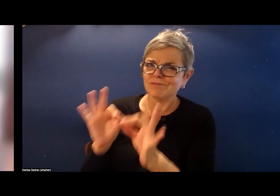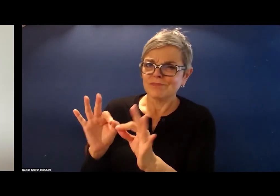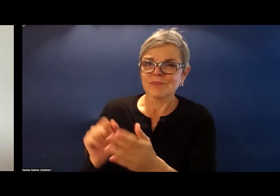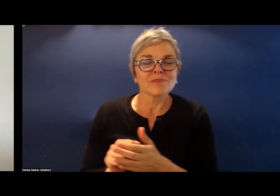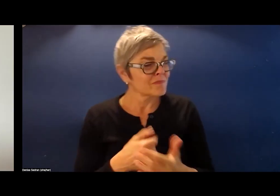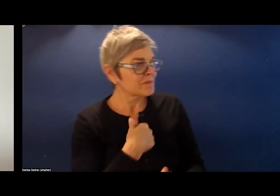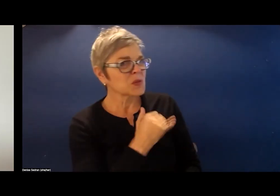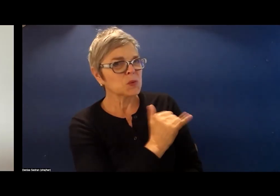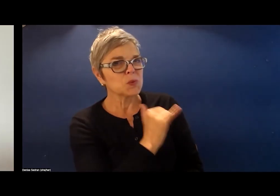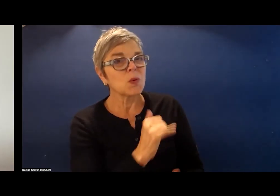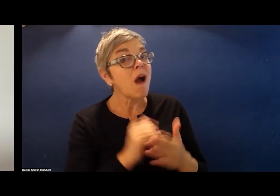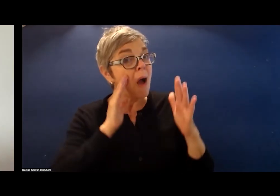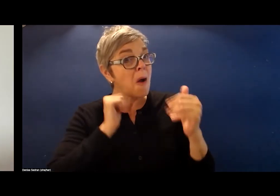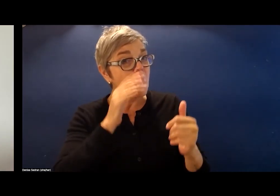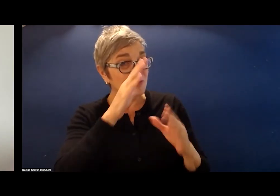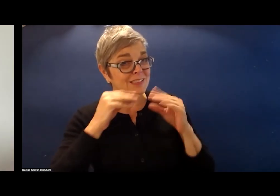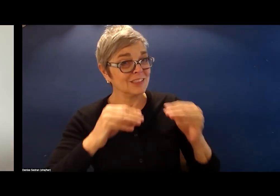Chase: Oh, well, sign me up for that class. Sounds awesome.